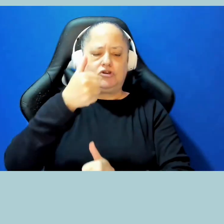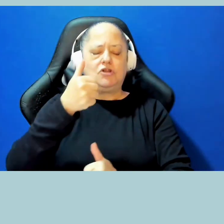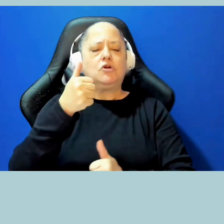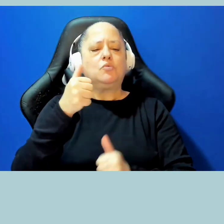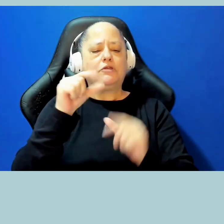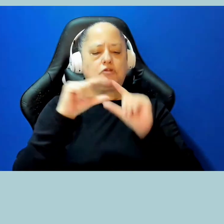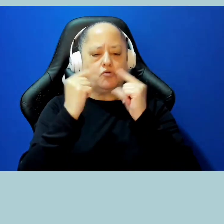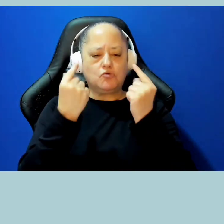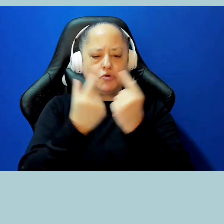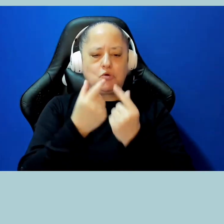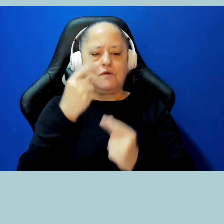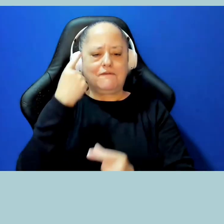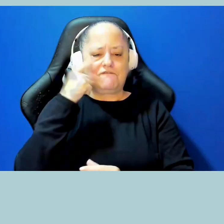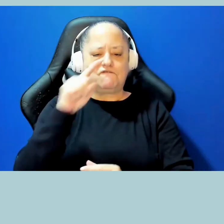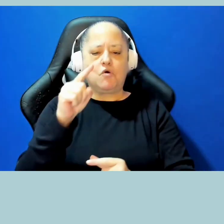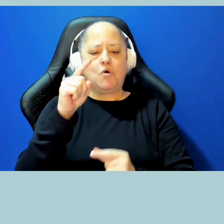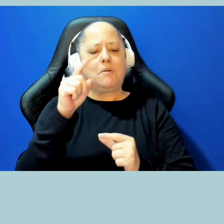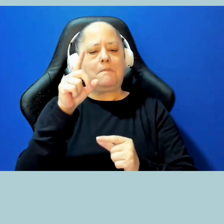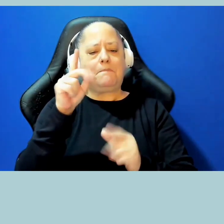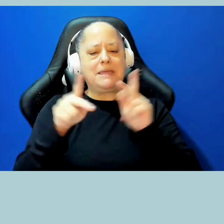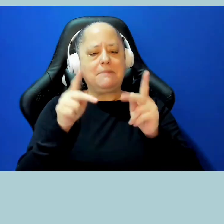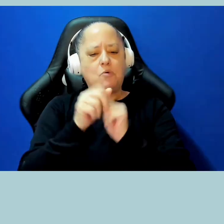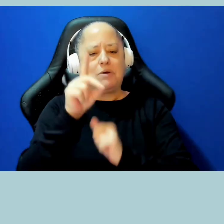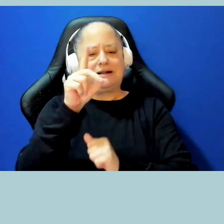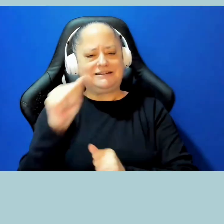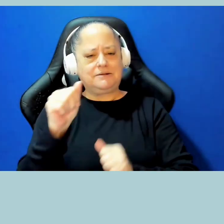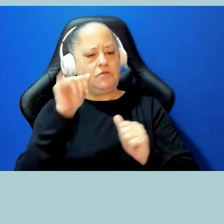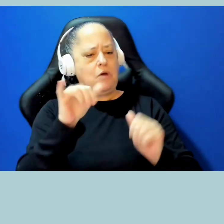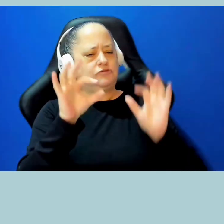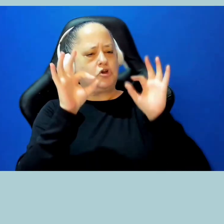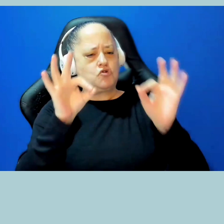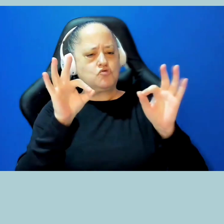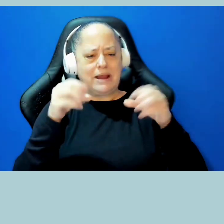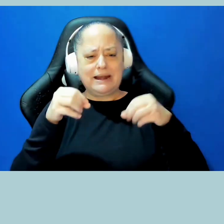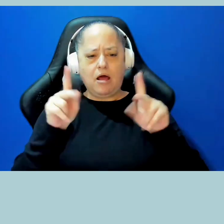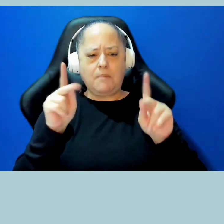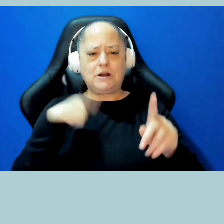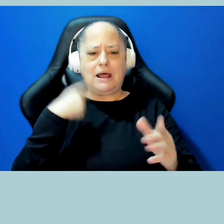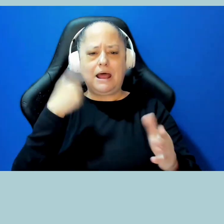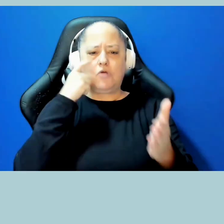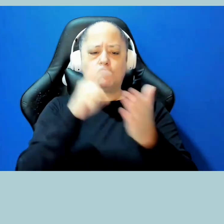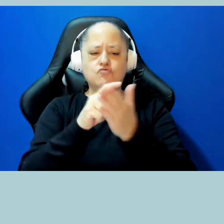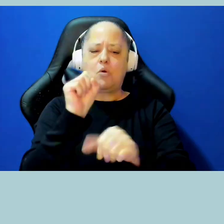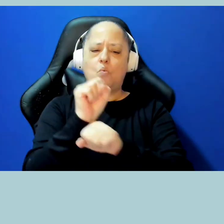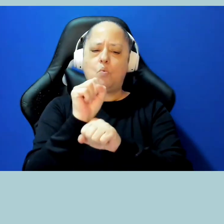That was really a great opportunity. NIH recognized, you know, work needed to be done in this area and